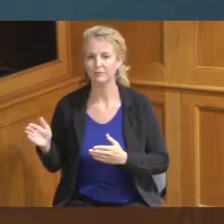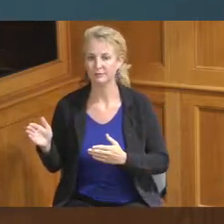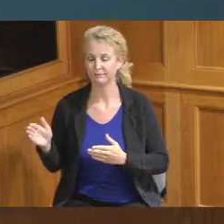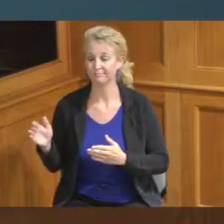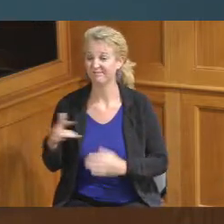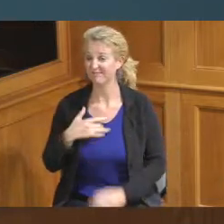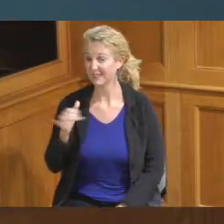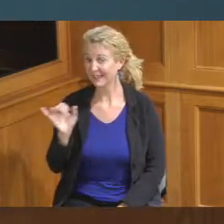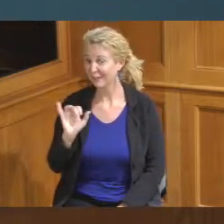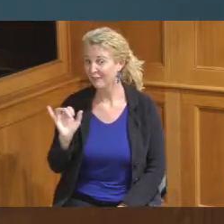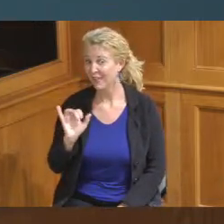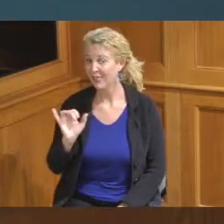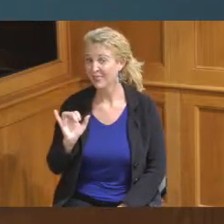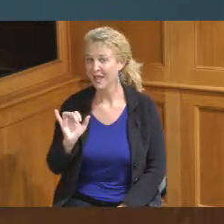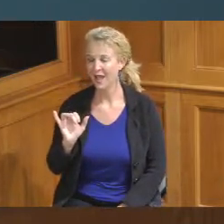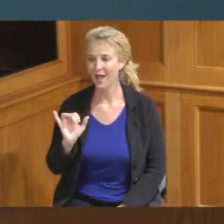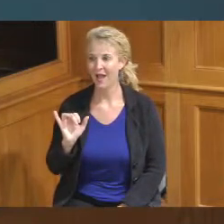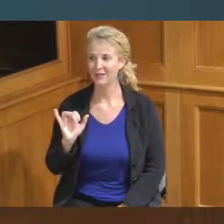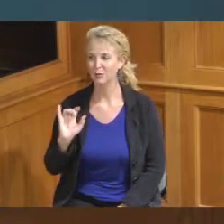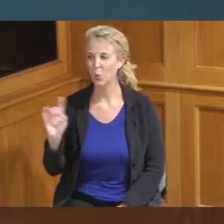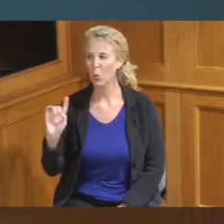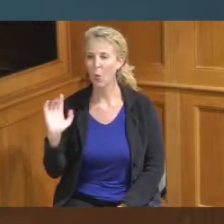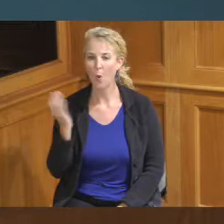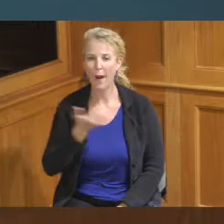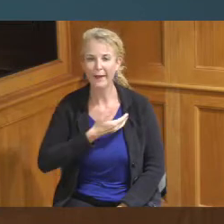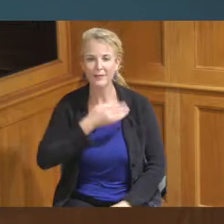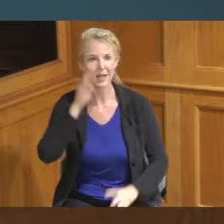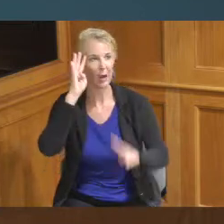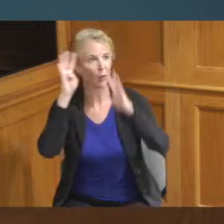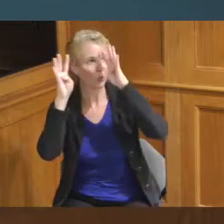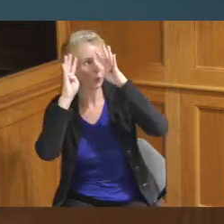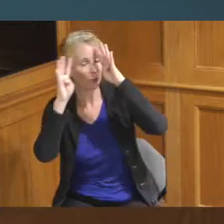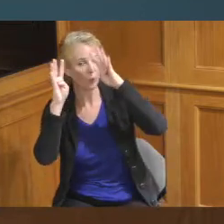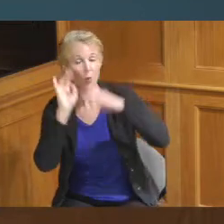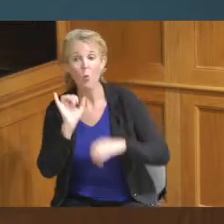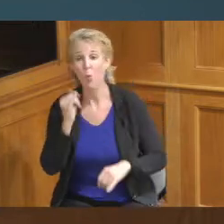nobody willing to be creative on this but we're creative when it's a business deal we we can be